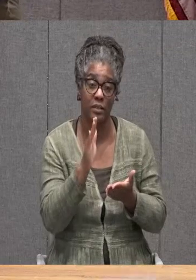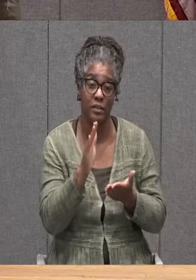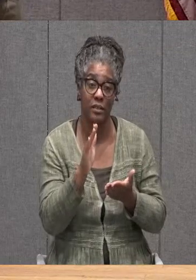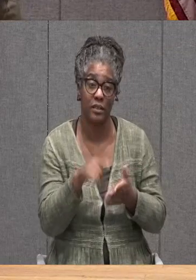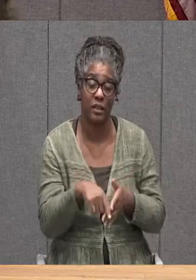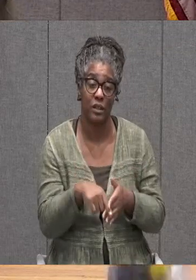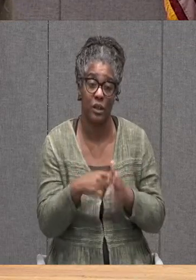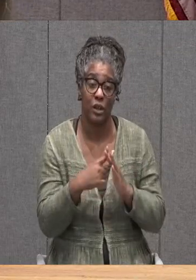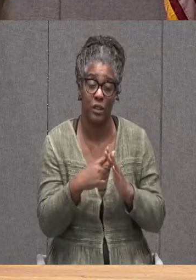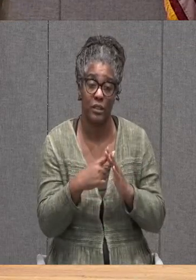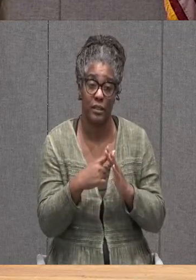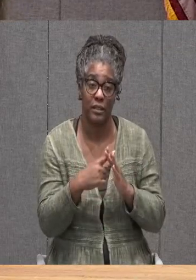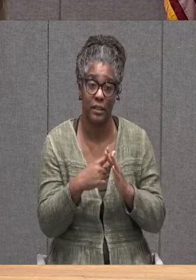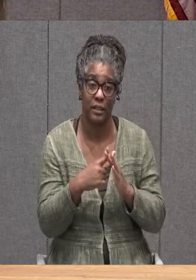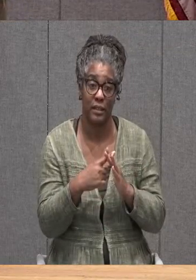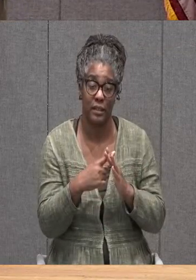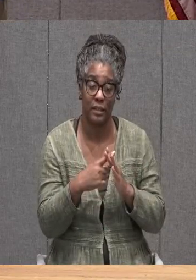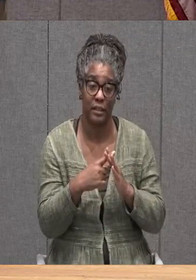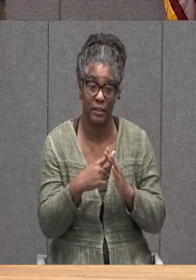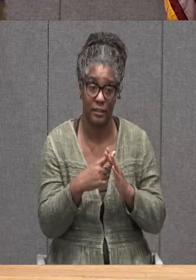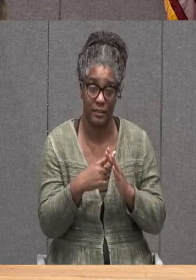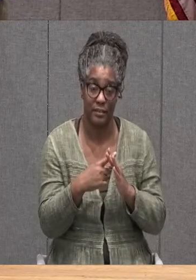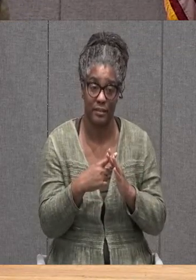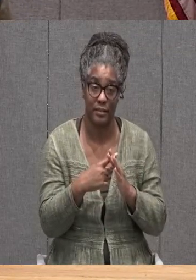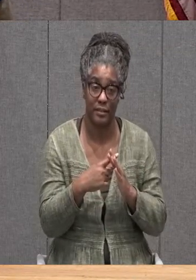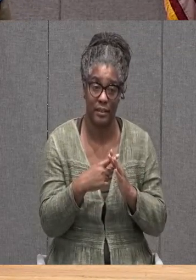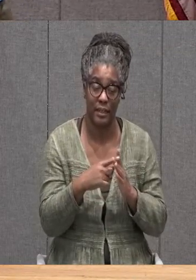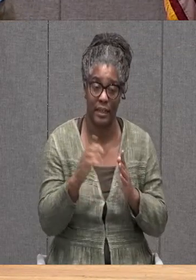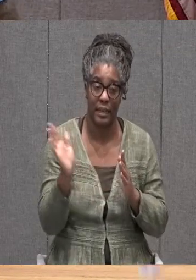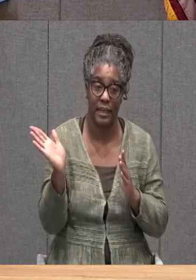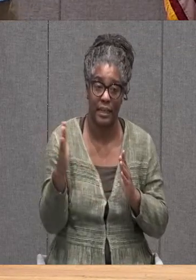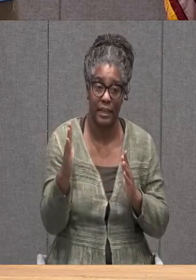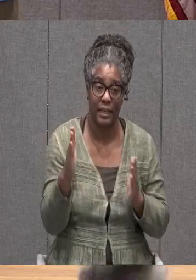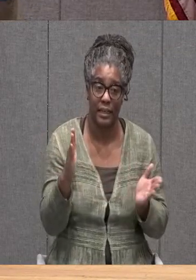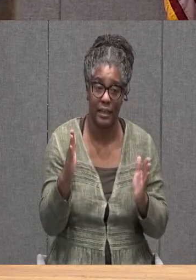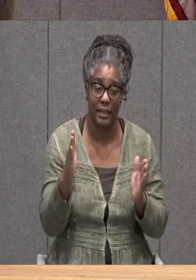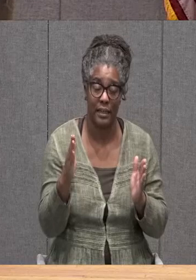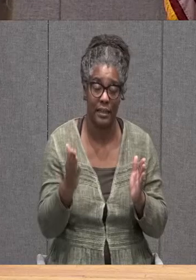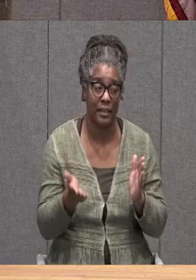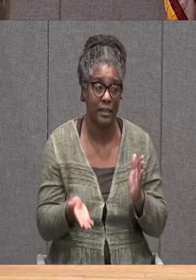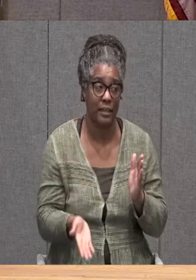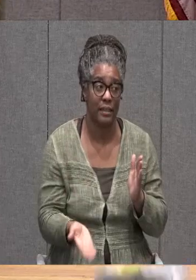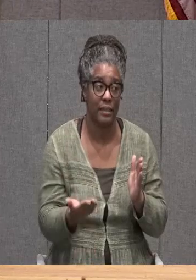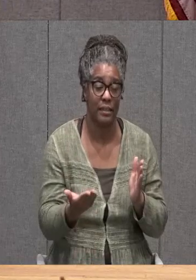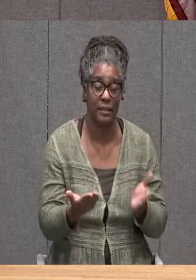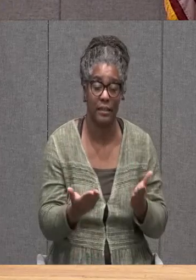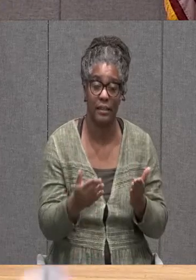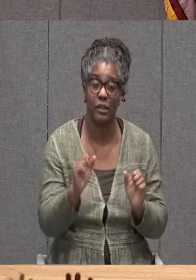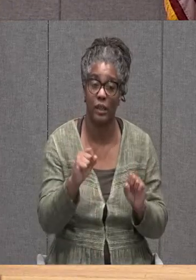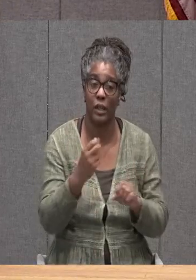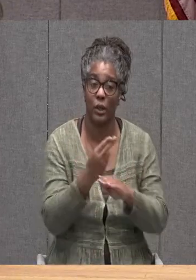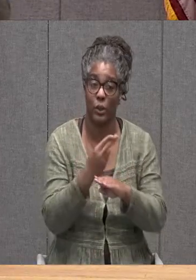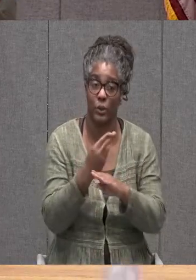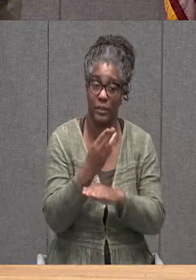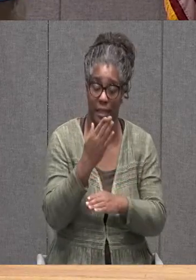your balloon, your ball, your bag, in the air. You can use your hands, one at a time,